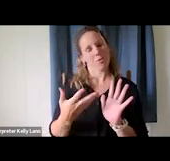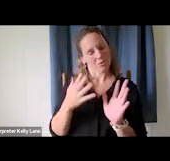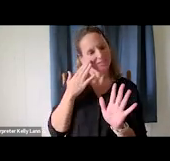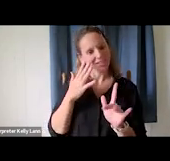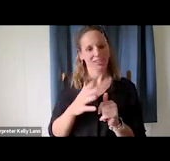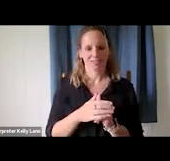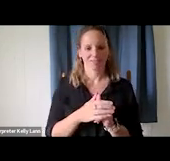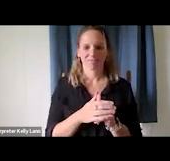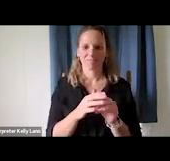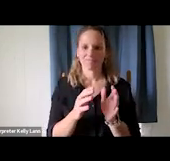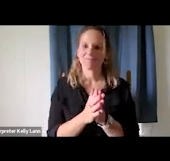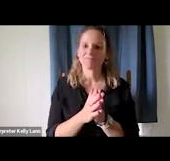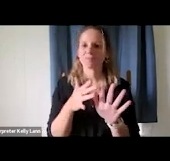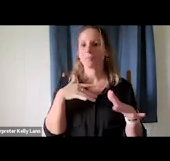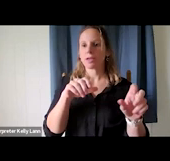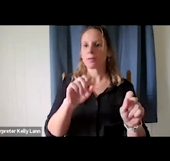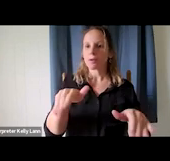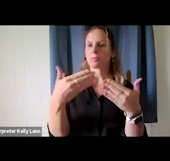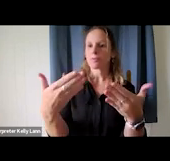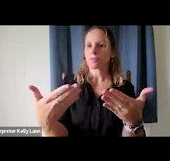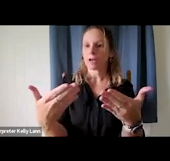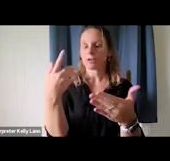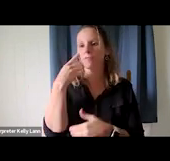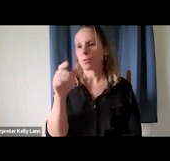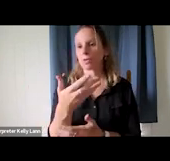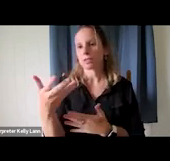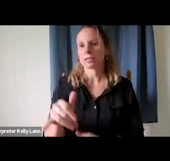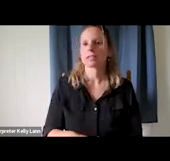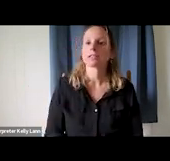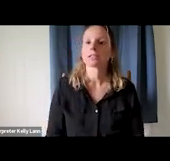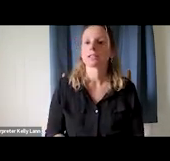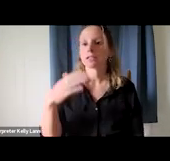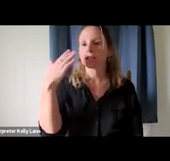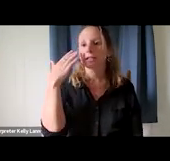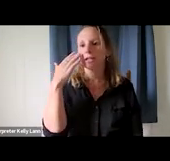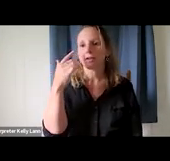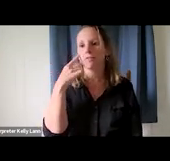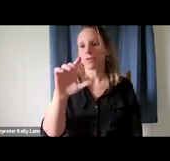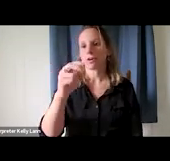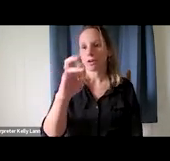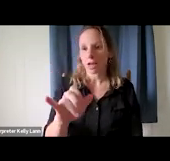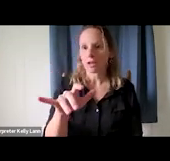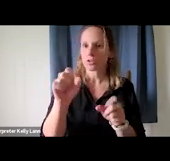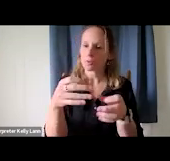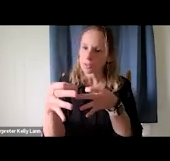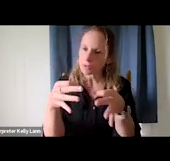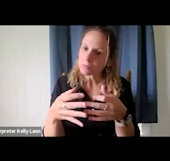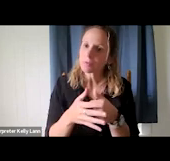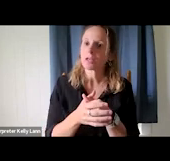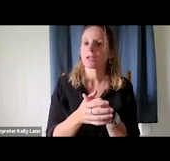by, you know, being able to provide the information, you know, to Ashley to be able to explain your issues.